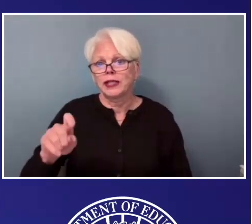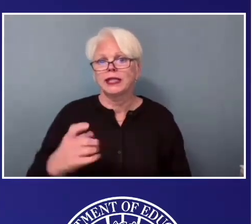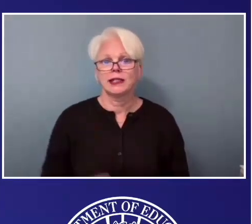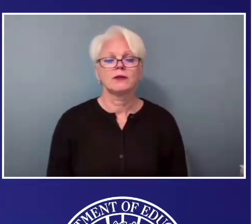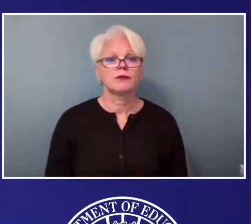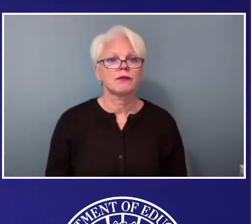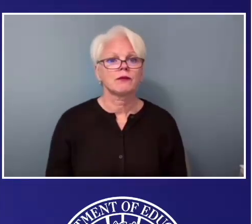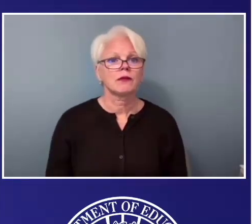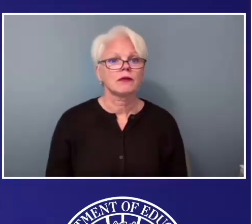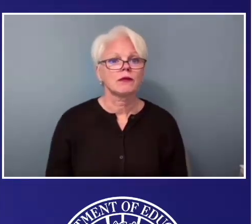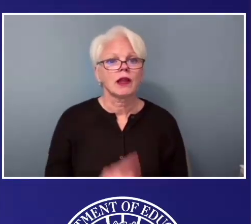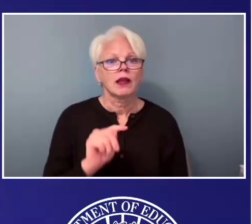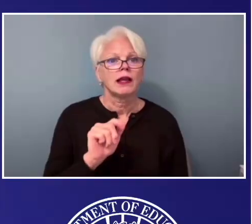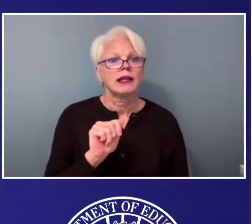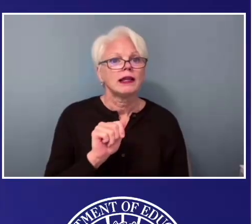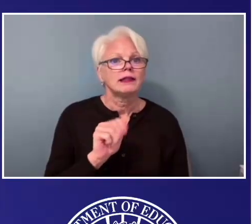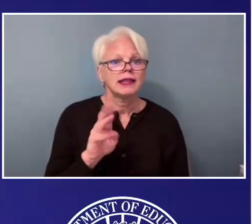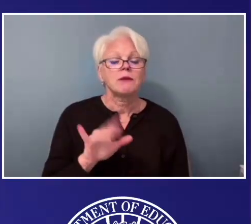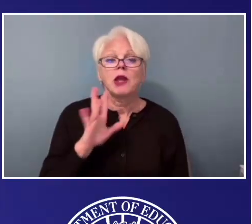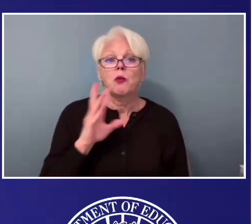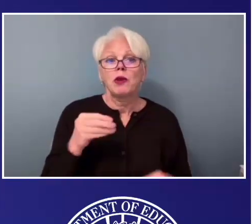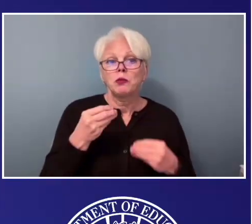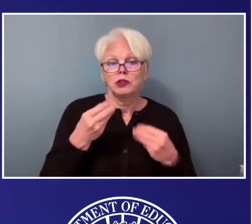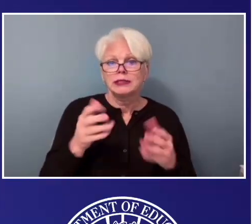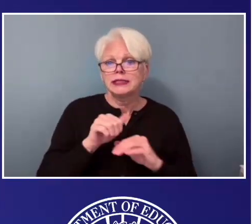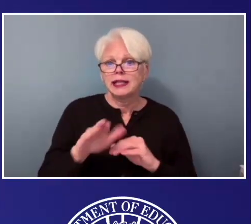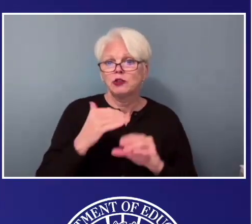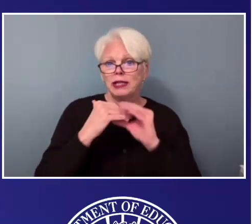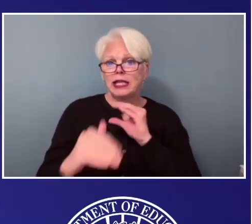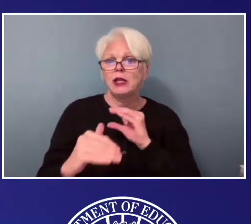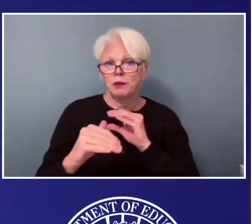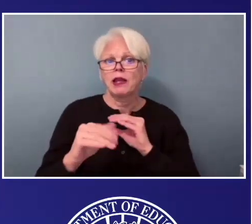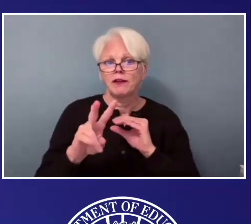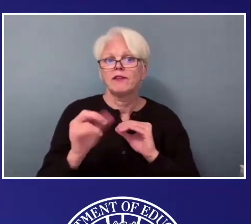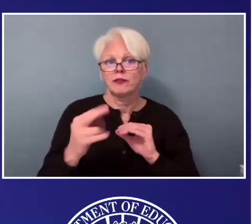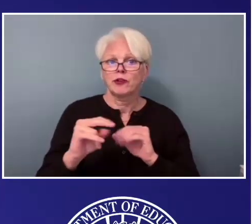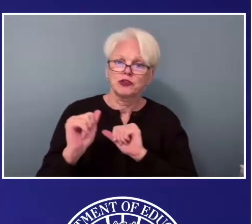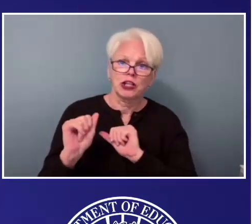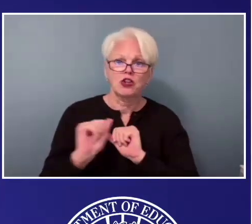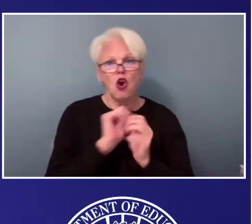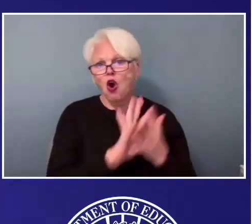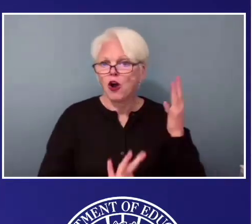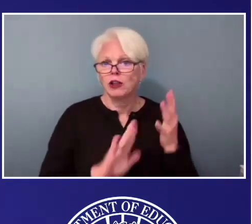We will be providing you in an email version all of this, including anything